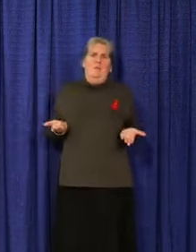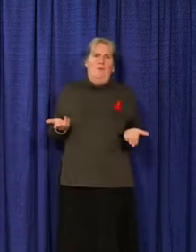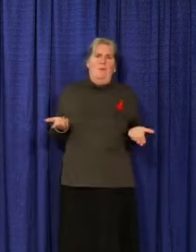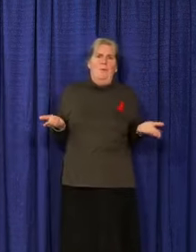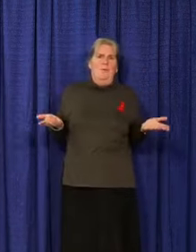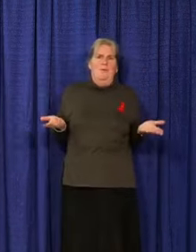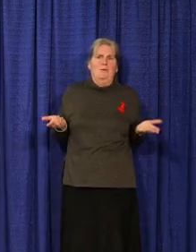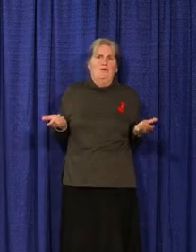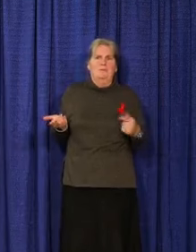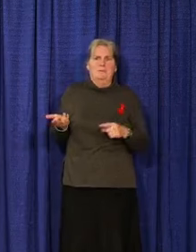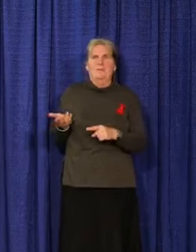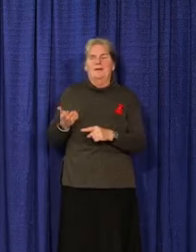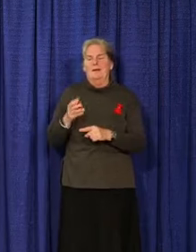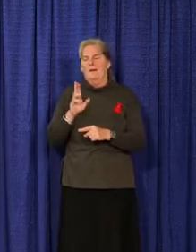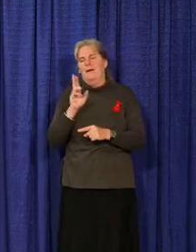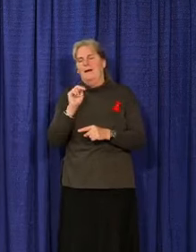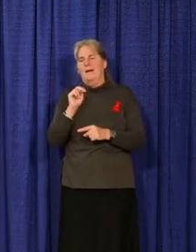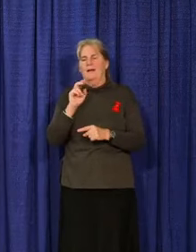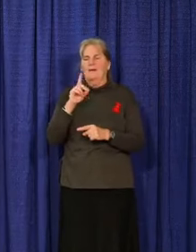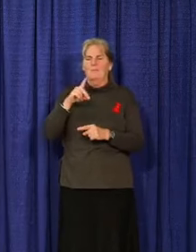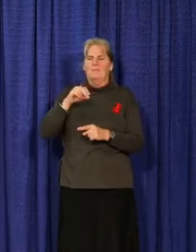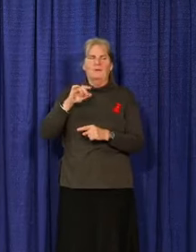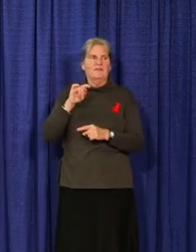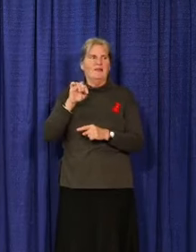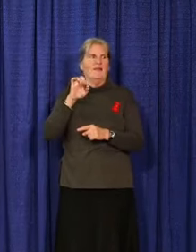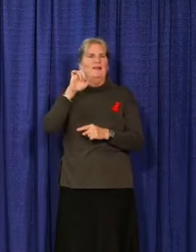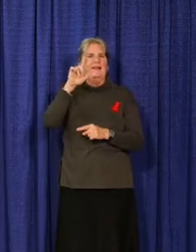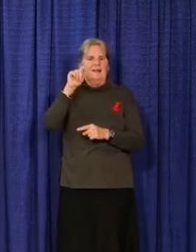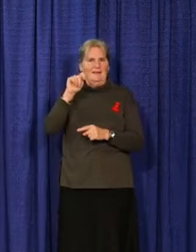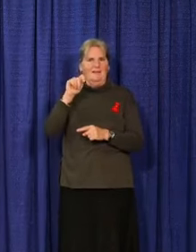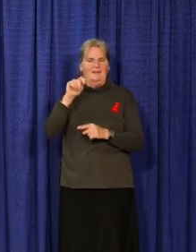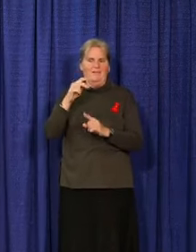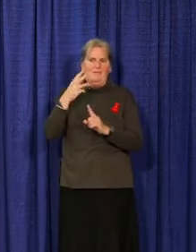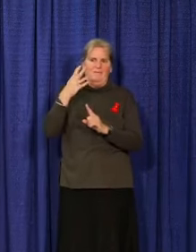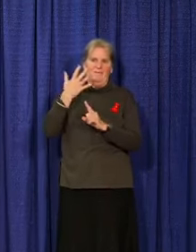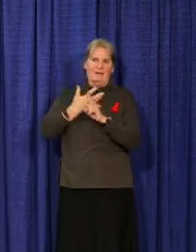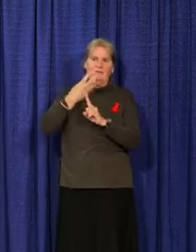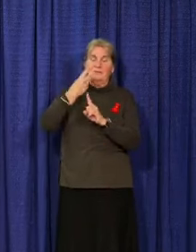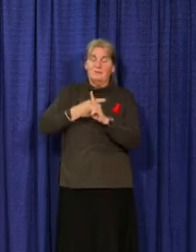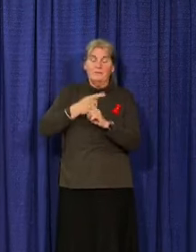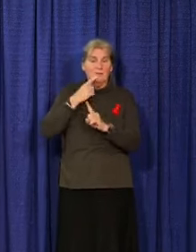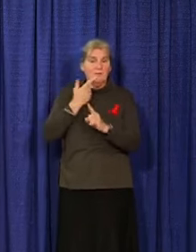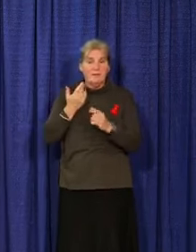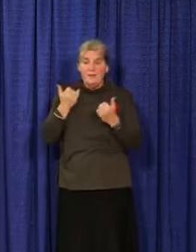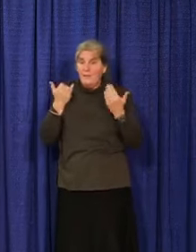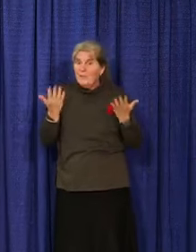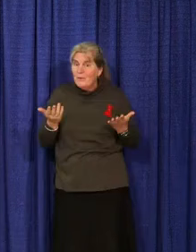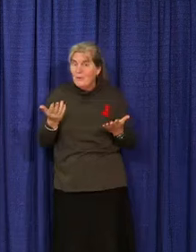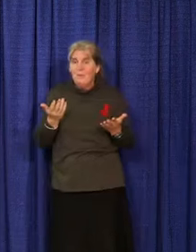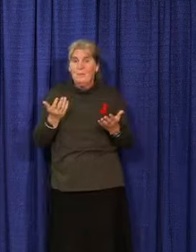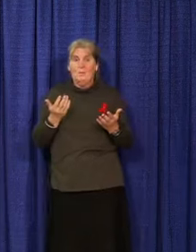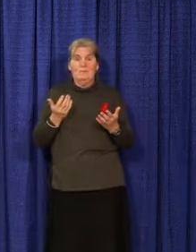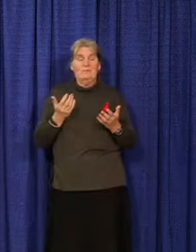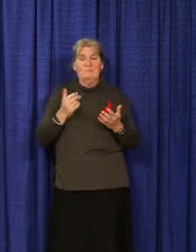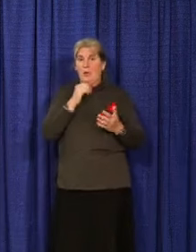I don't think anyone has used the word unprecedented so many times then in the last five to six months but it is incredibly